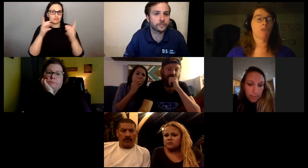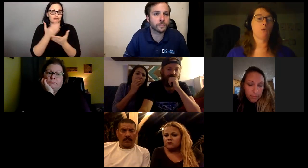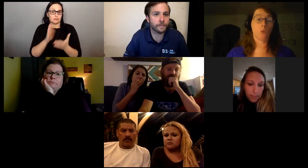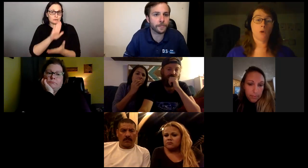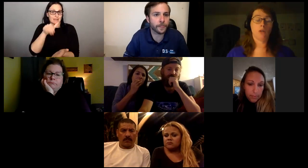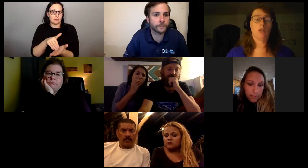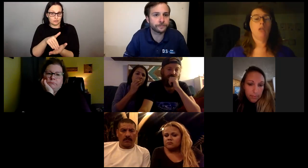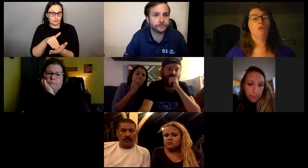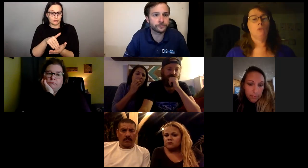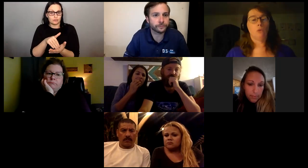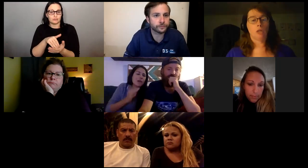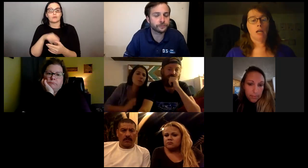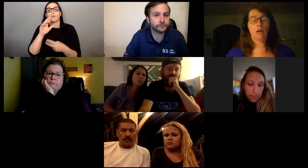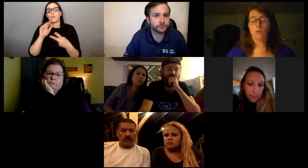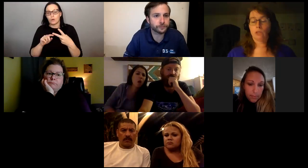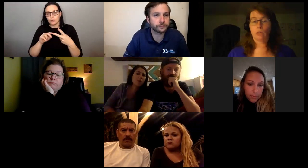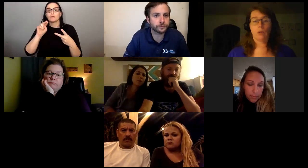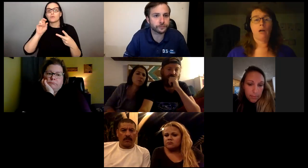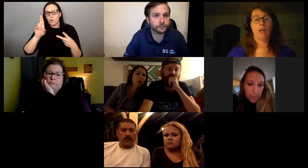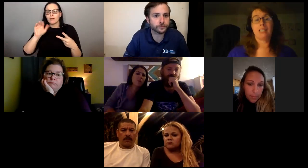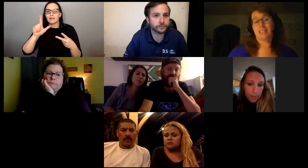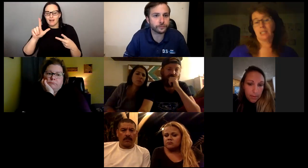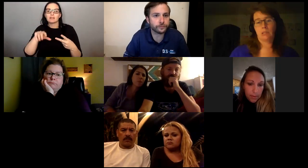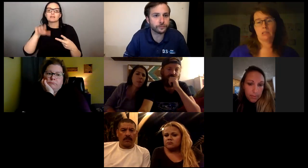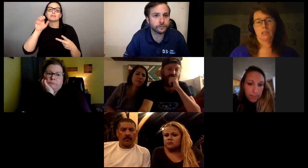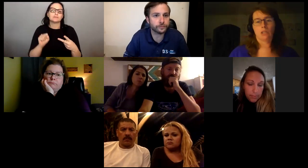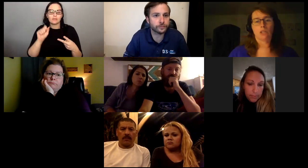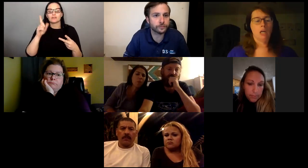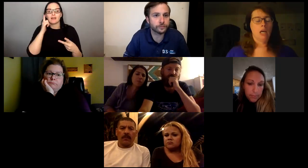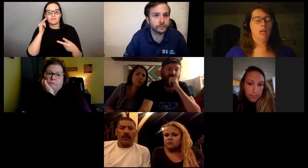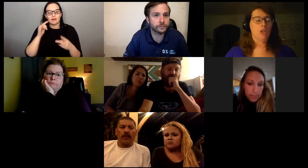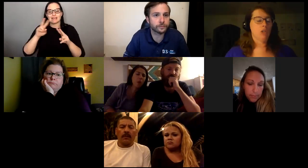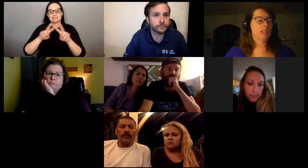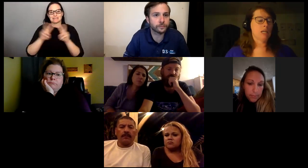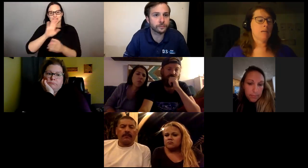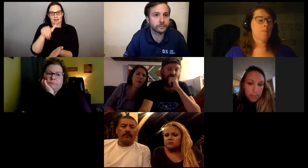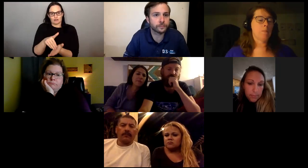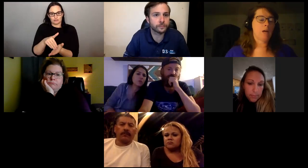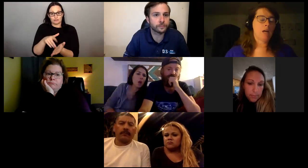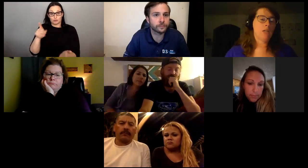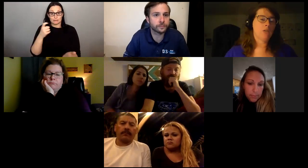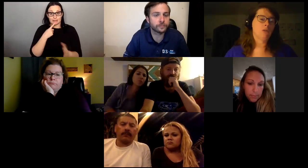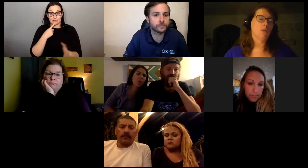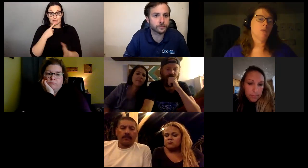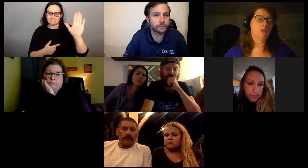or norcal or socal assessment centers